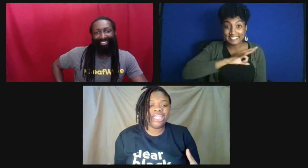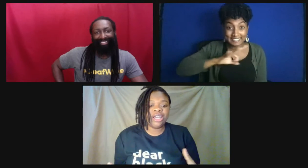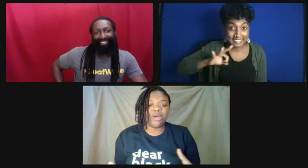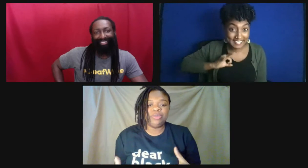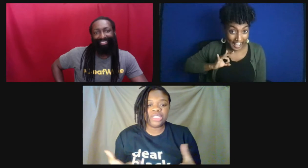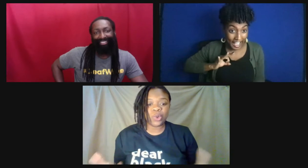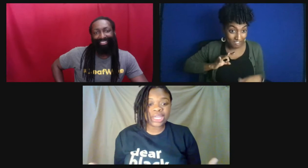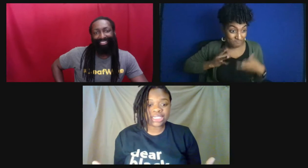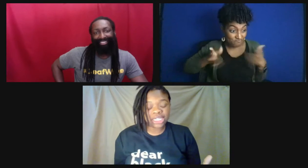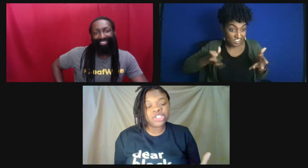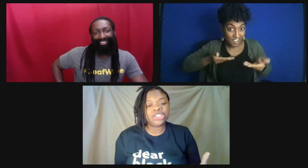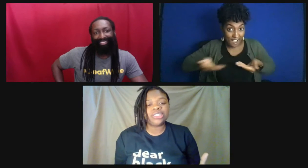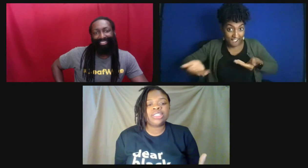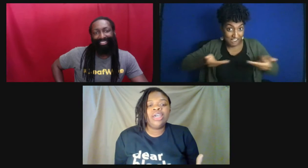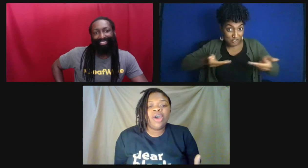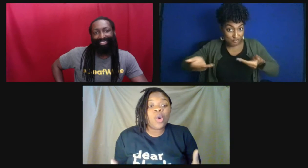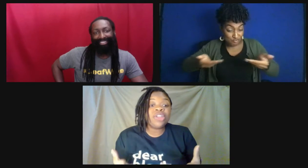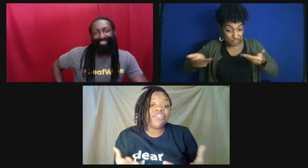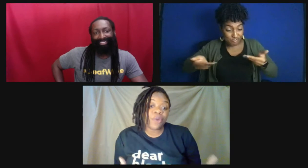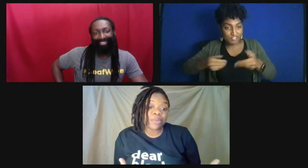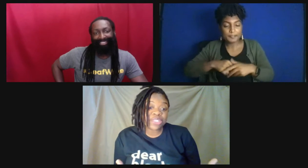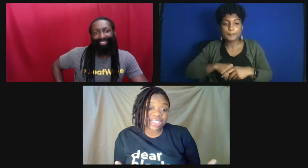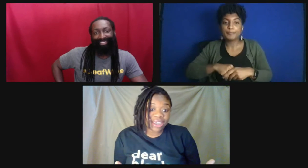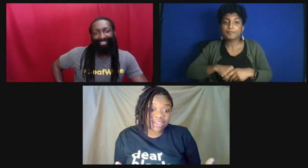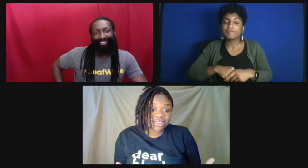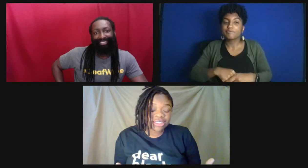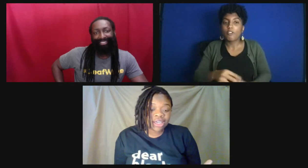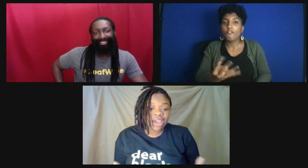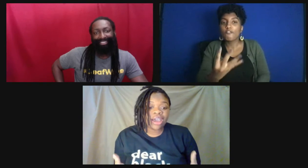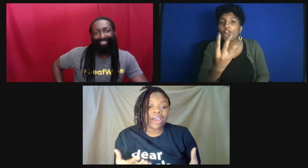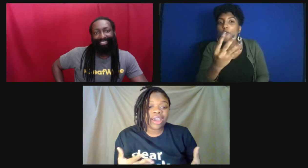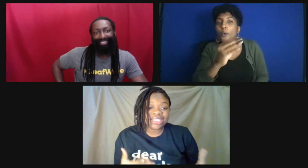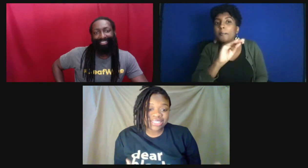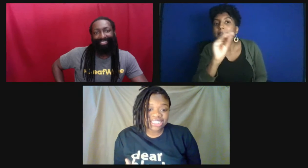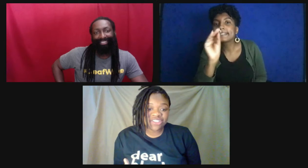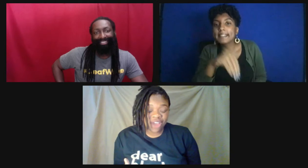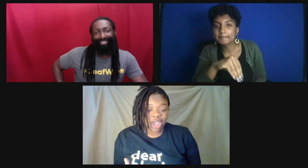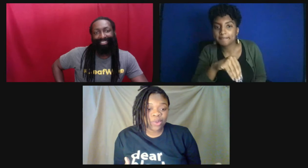in these organizations only 4% identify with a disability